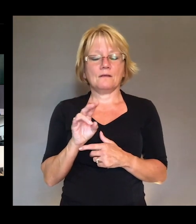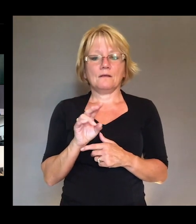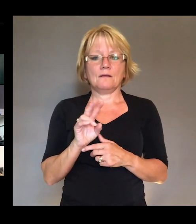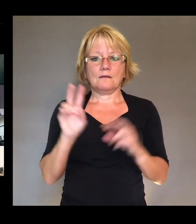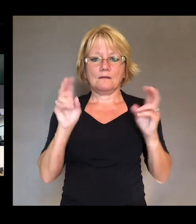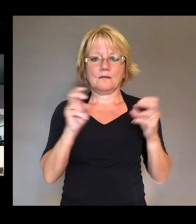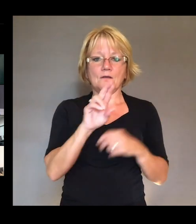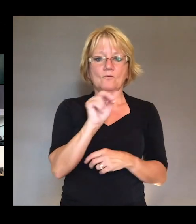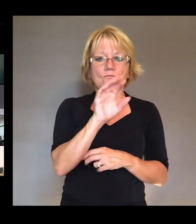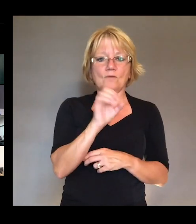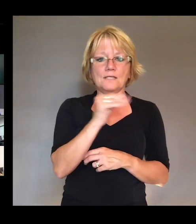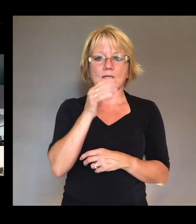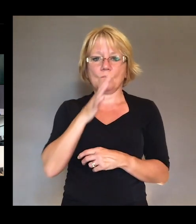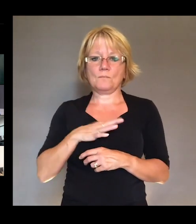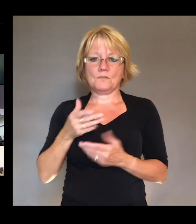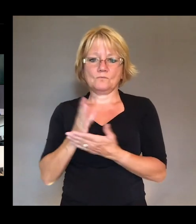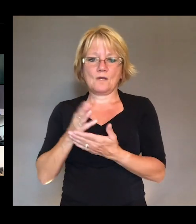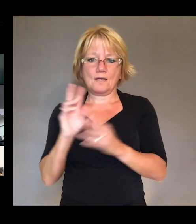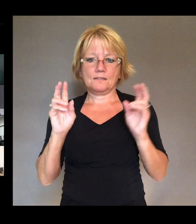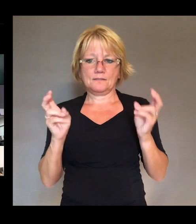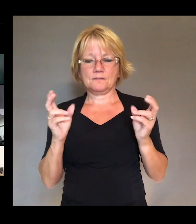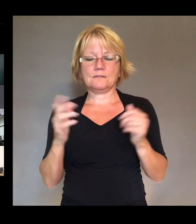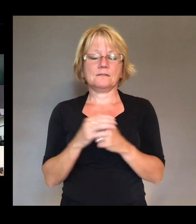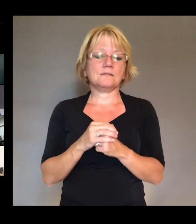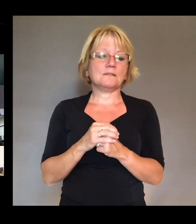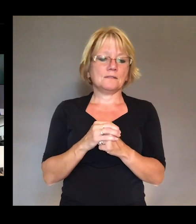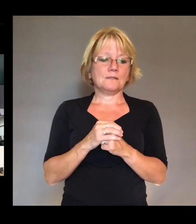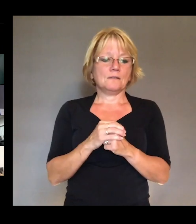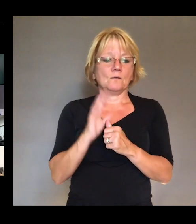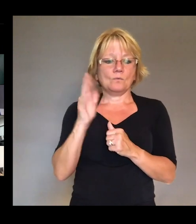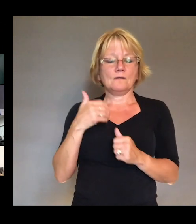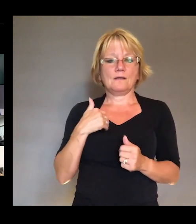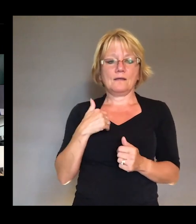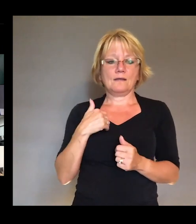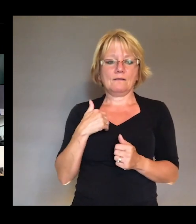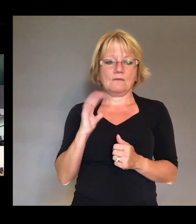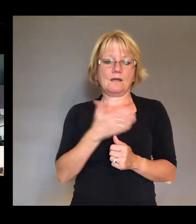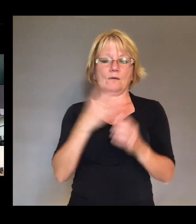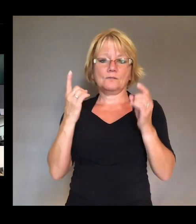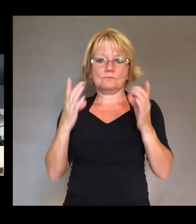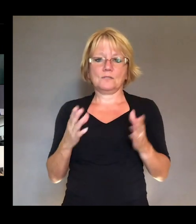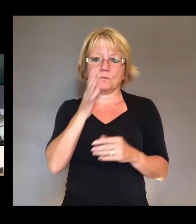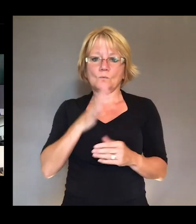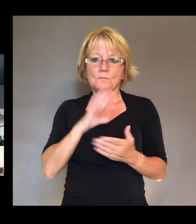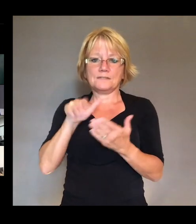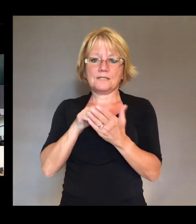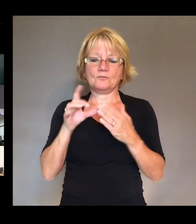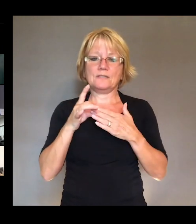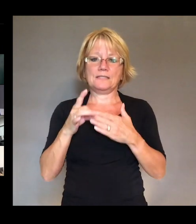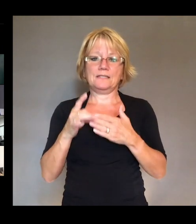Of course I did women's rights, race and women's rights, and forgive me, we have so many different things that are, and we're gonna have our director of the women's center